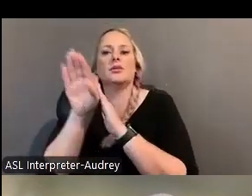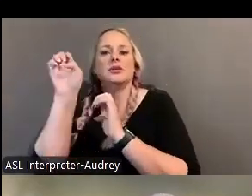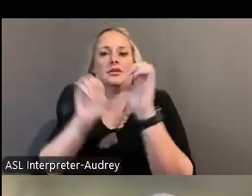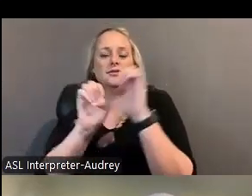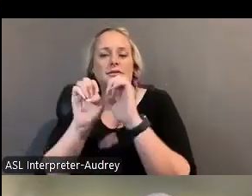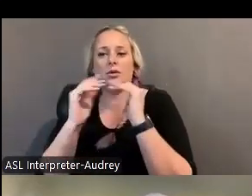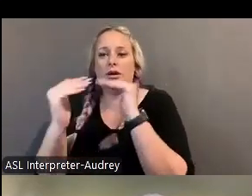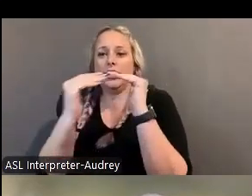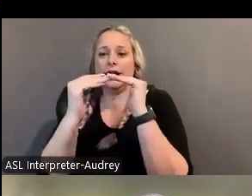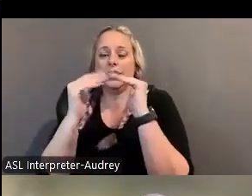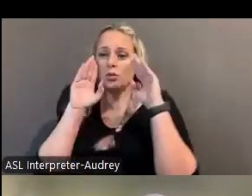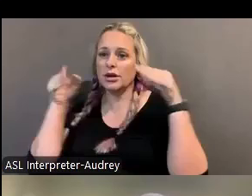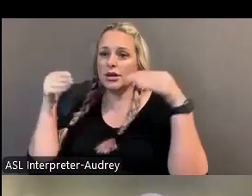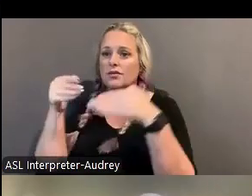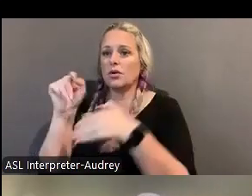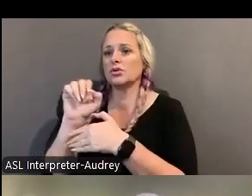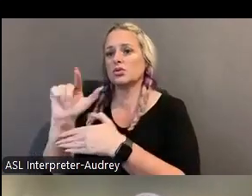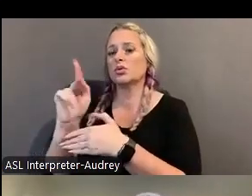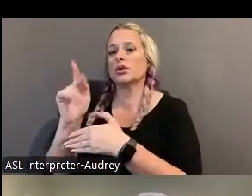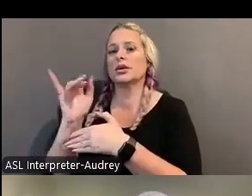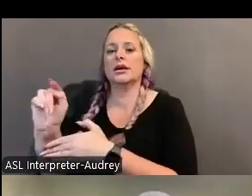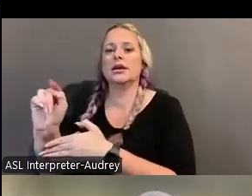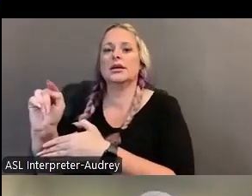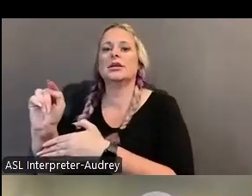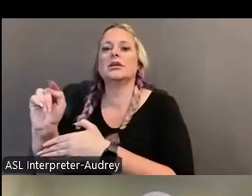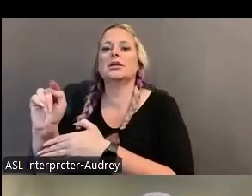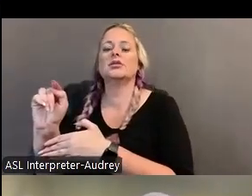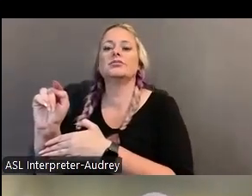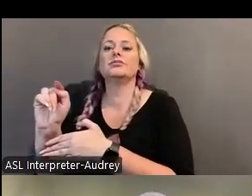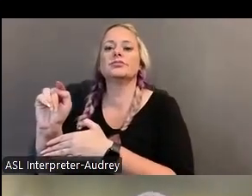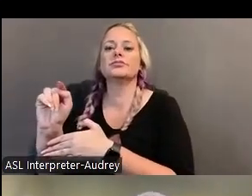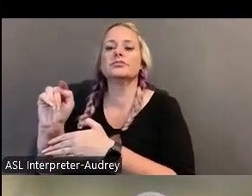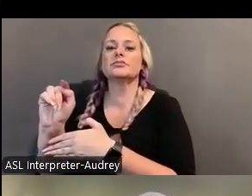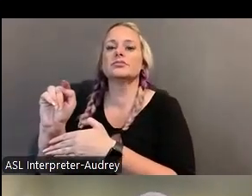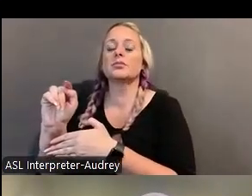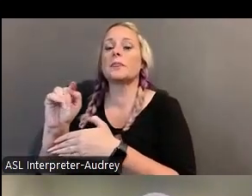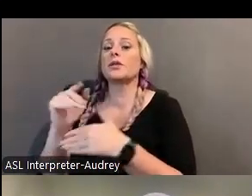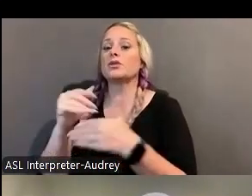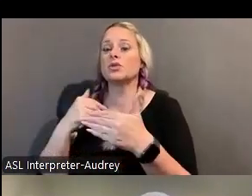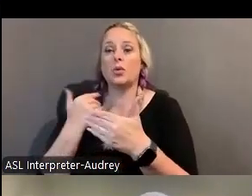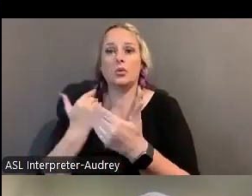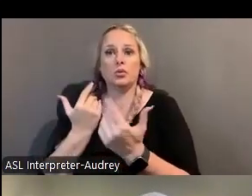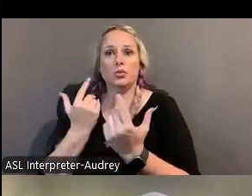toolkit across Peter Morville's User Experience Honeycomb. So our next steps will be to work on